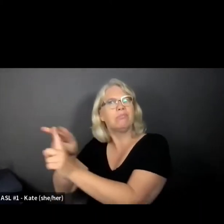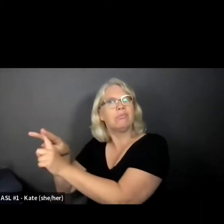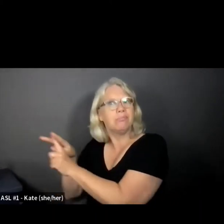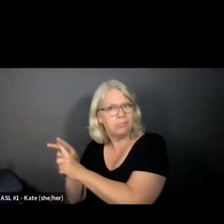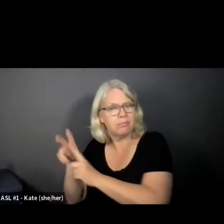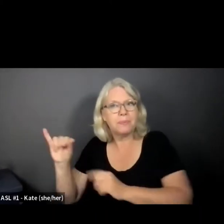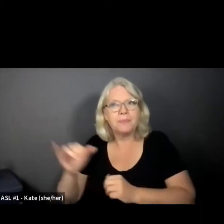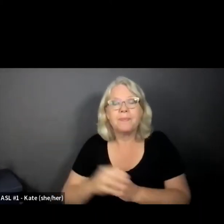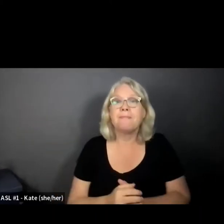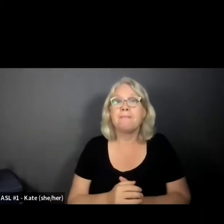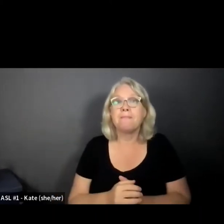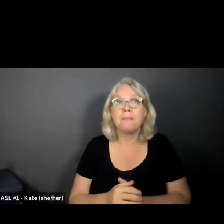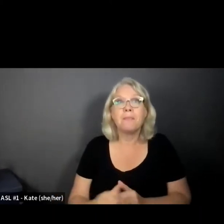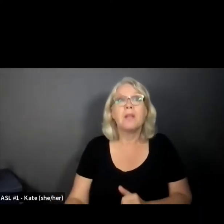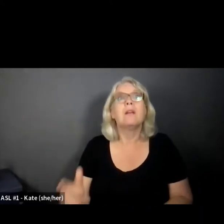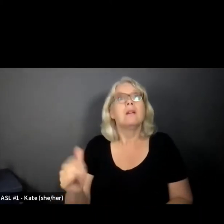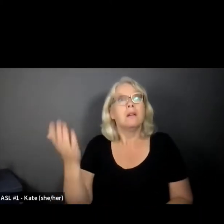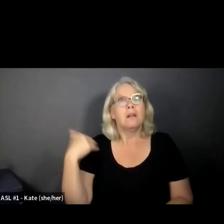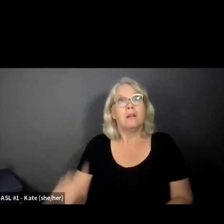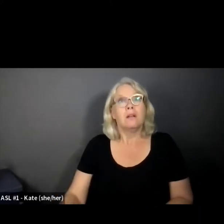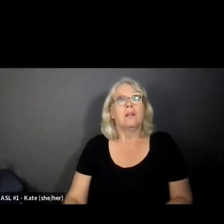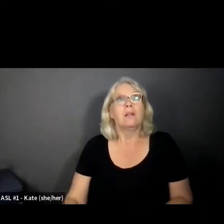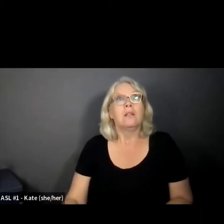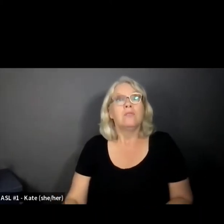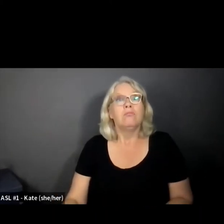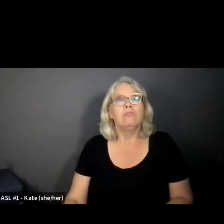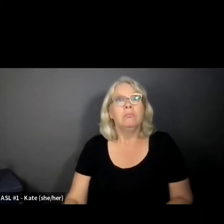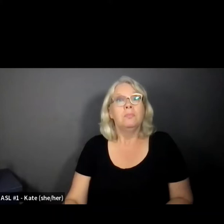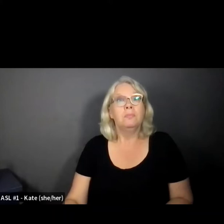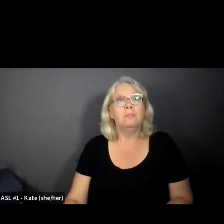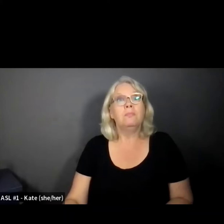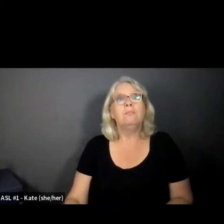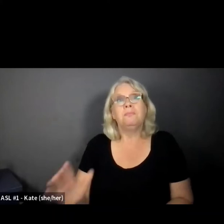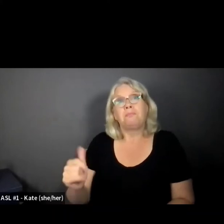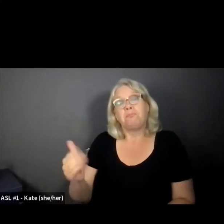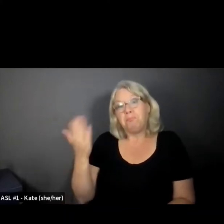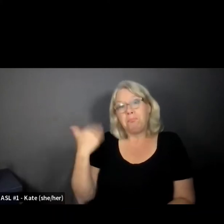I WAS HONOURED TO APPEAR BEFORE THE SUPREME COURT IN THE CASE OF MARTIN AND LASSEUR ON